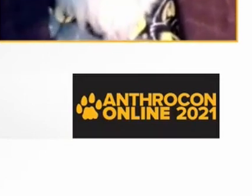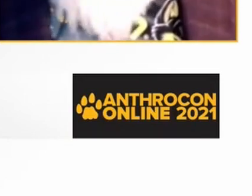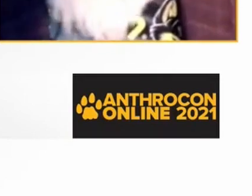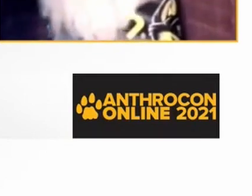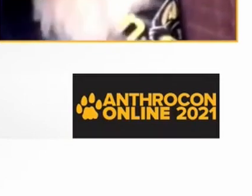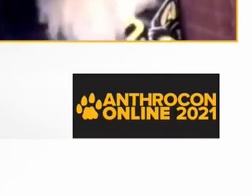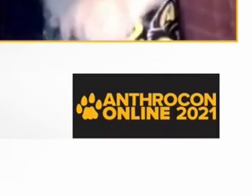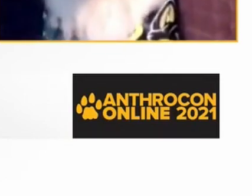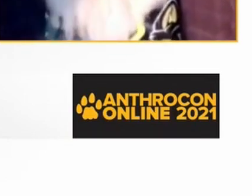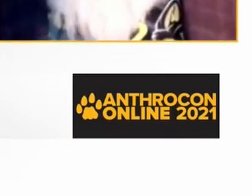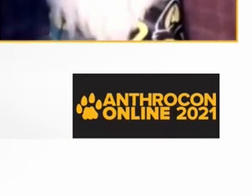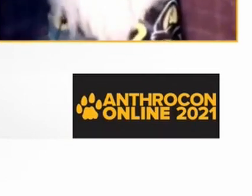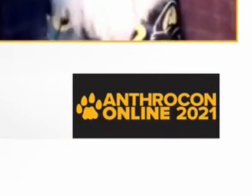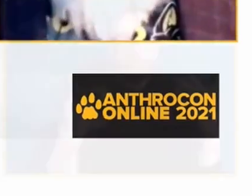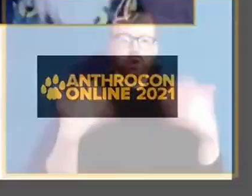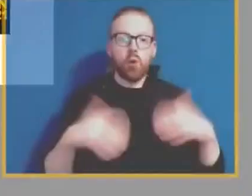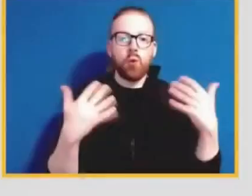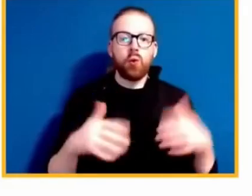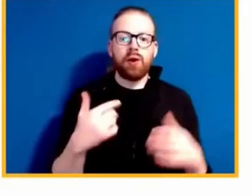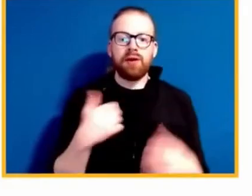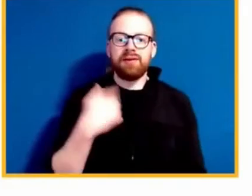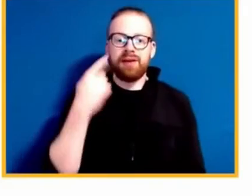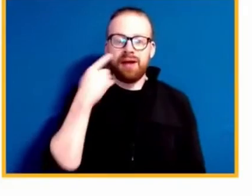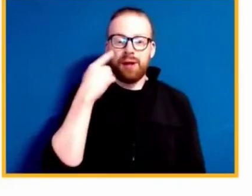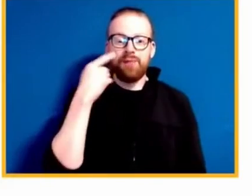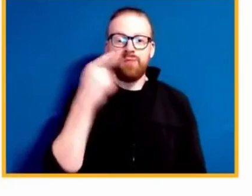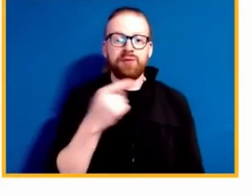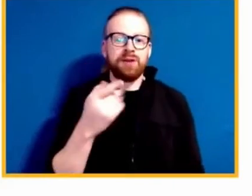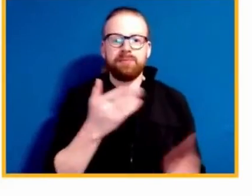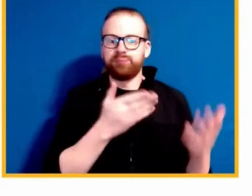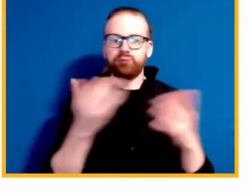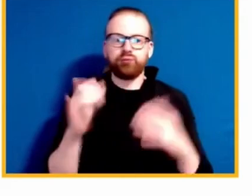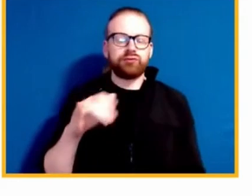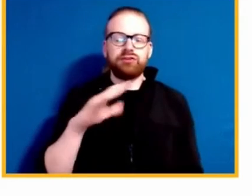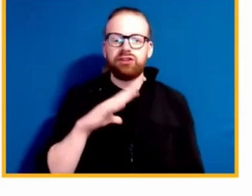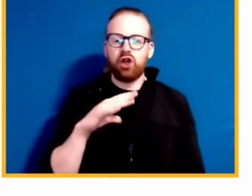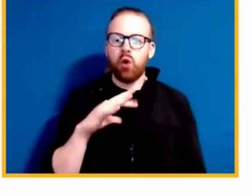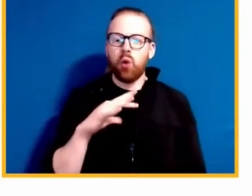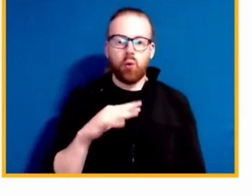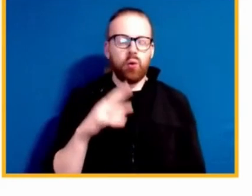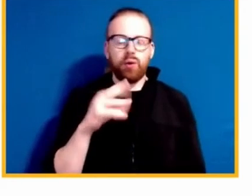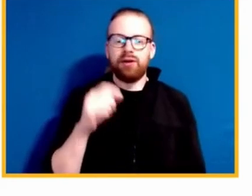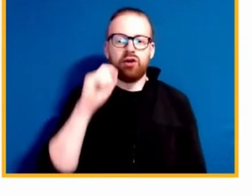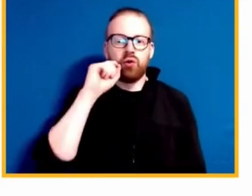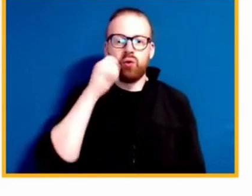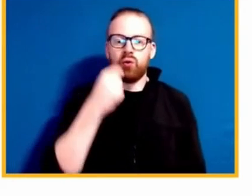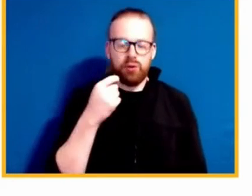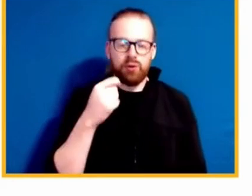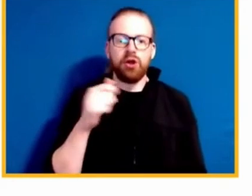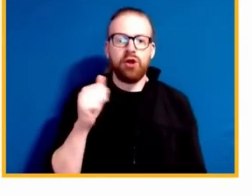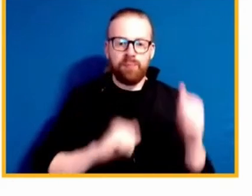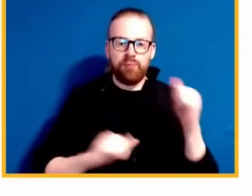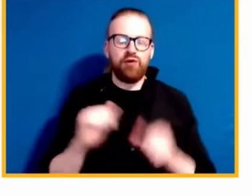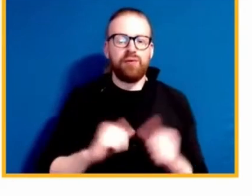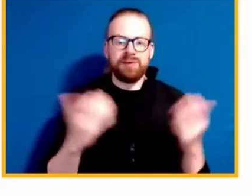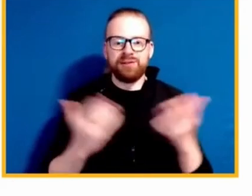[Zeke] Oh my goodness, I definitely think Shayde brought that cool and collected performance right there.